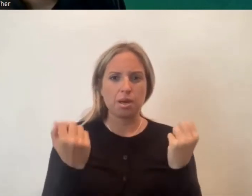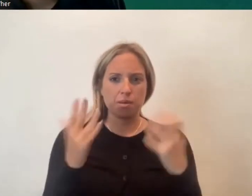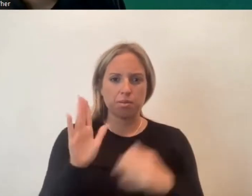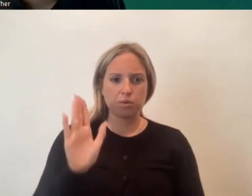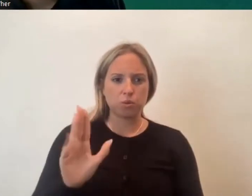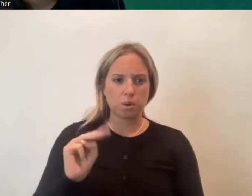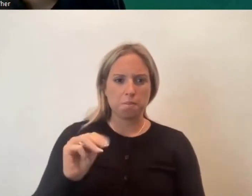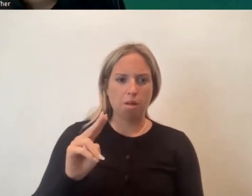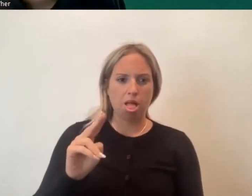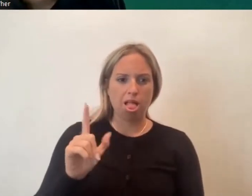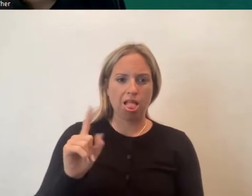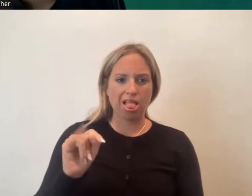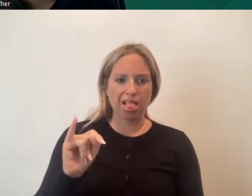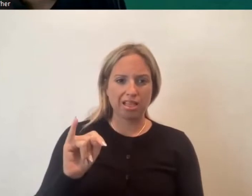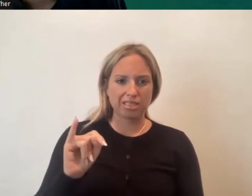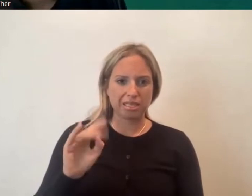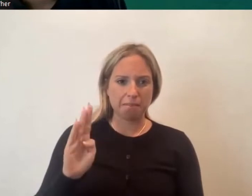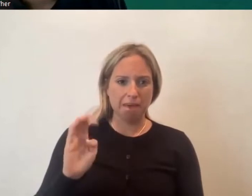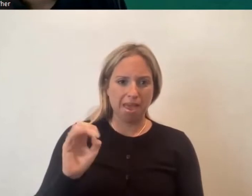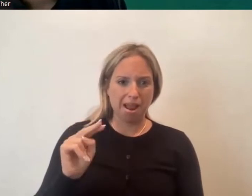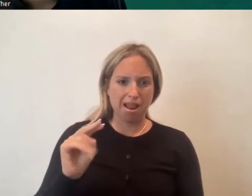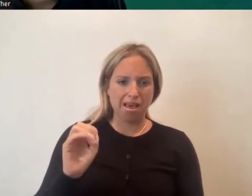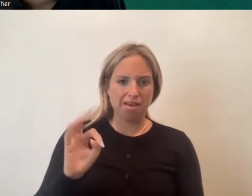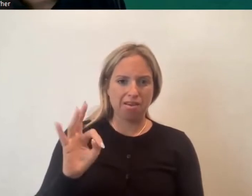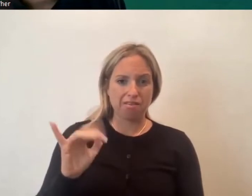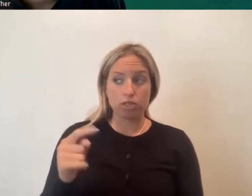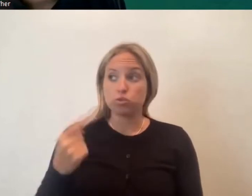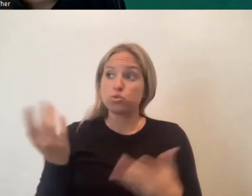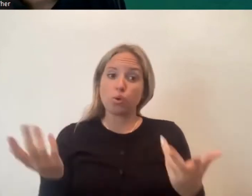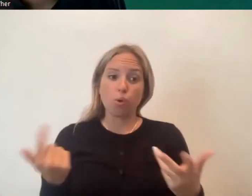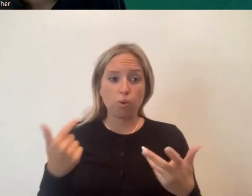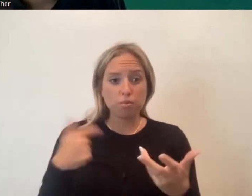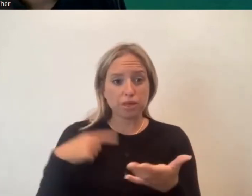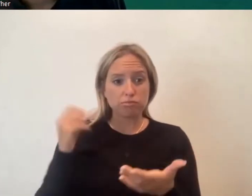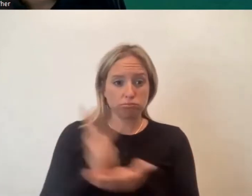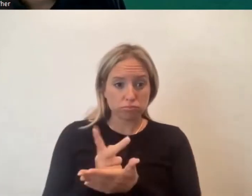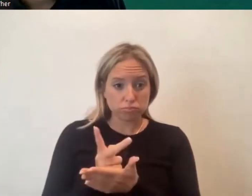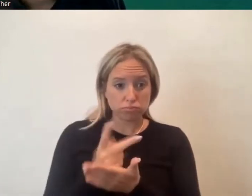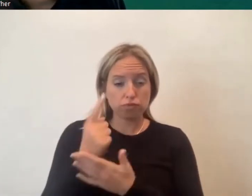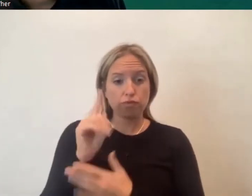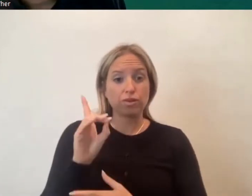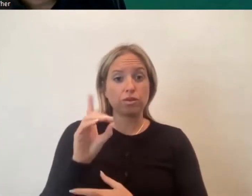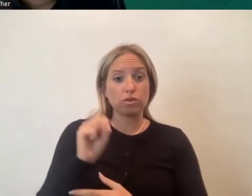Tadra: Okay, so I've been approved for Social Security